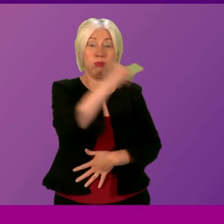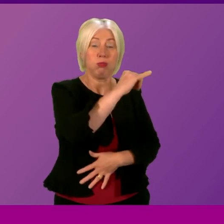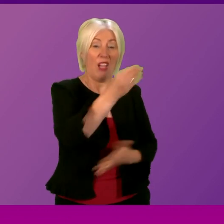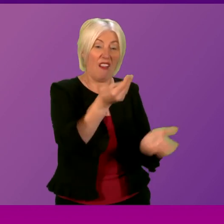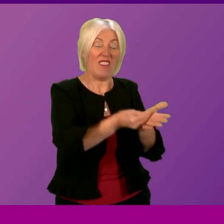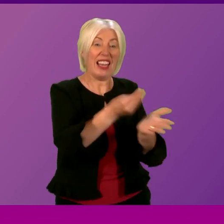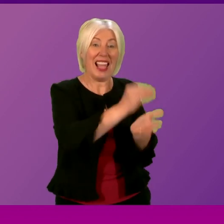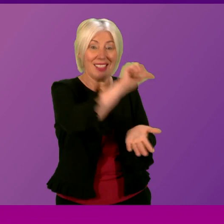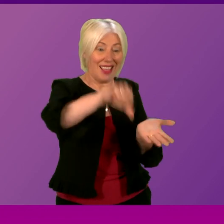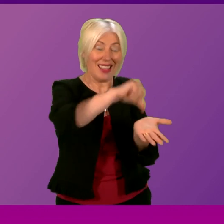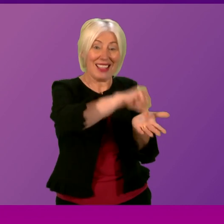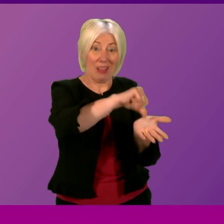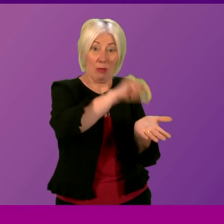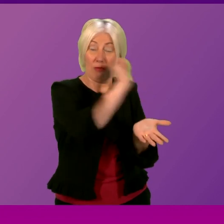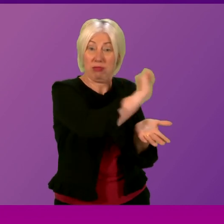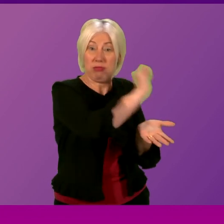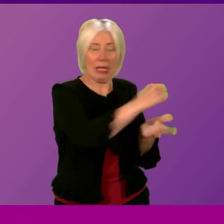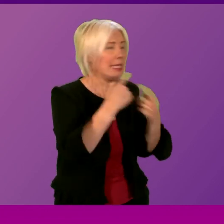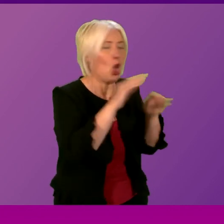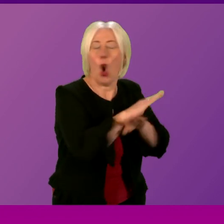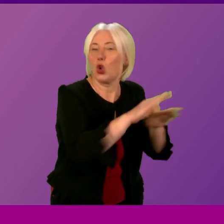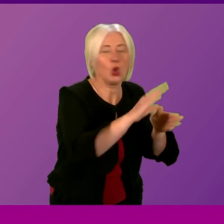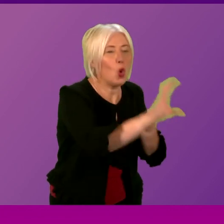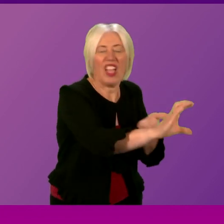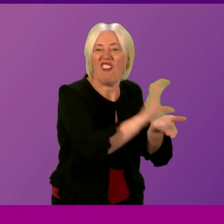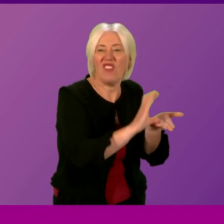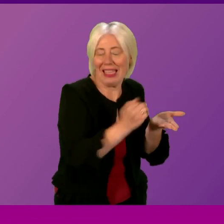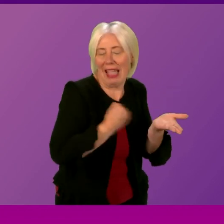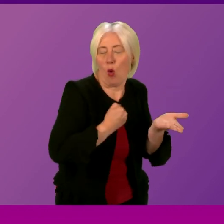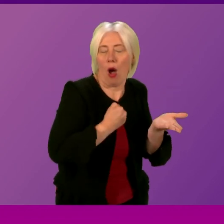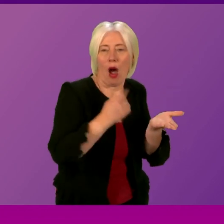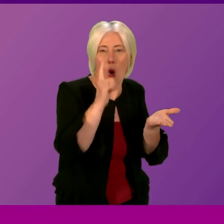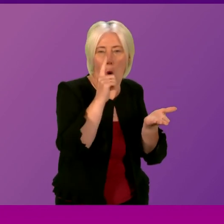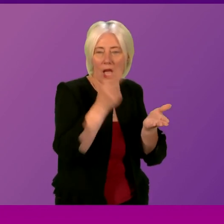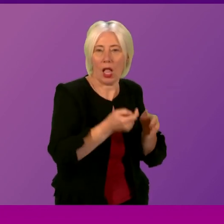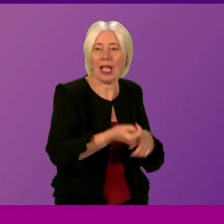world—to tell people not to invest in our oil and gas sector. The First Minister of